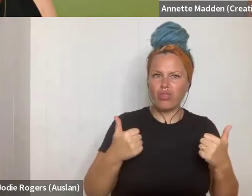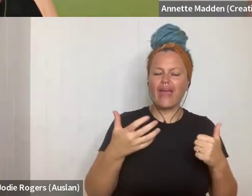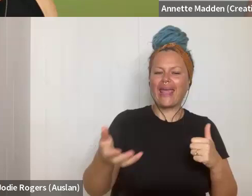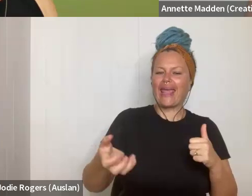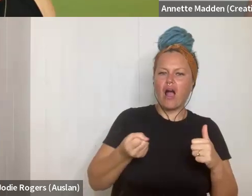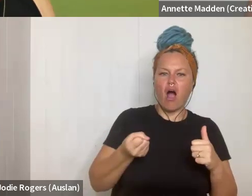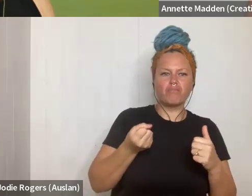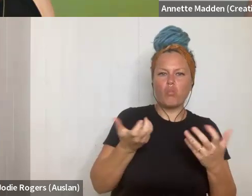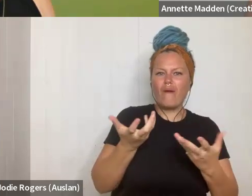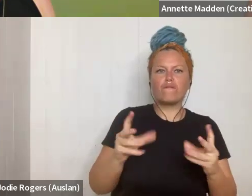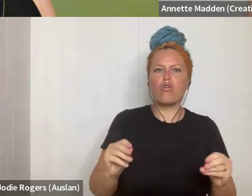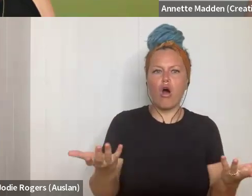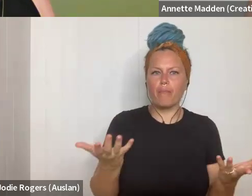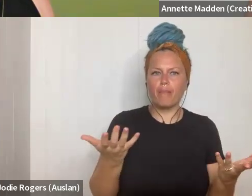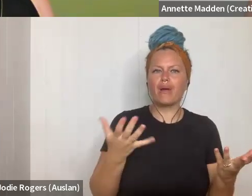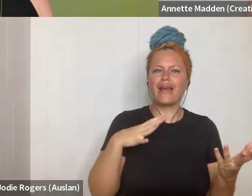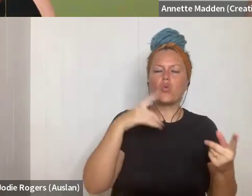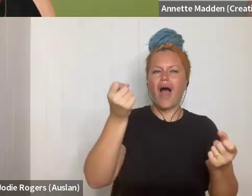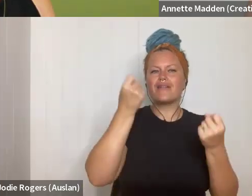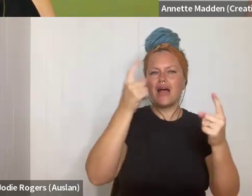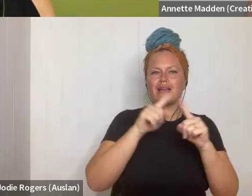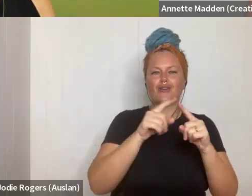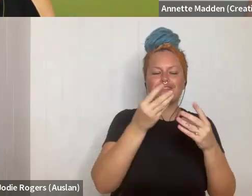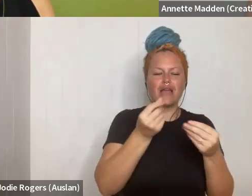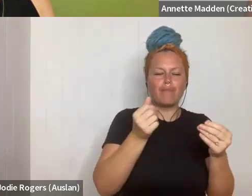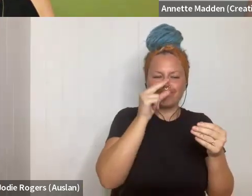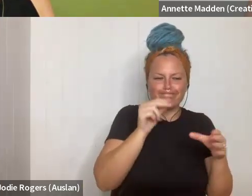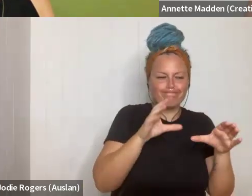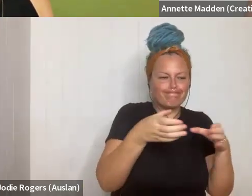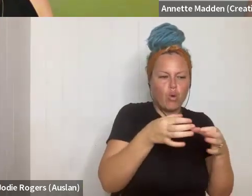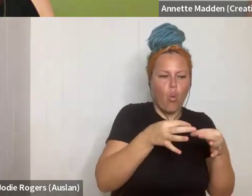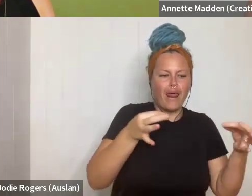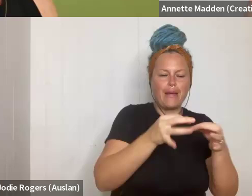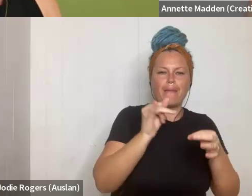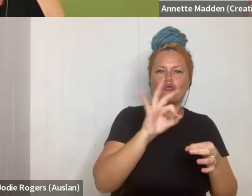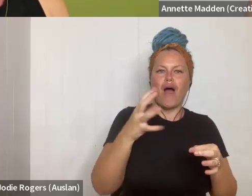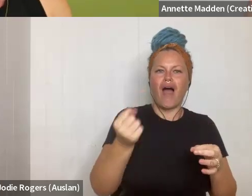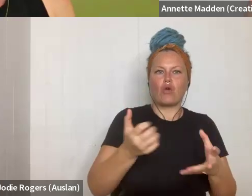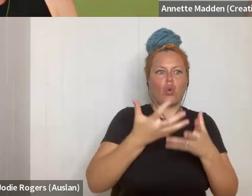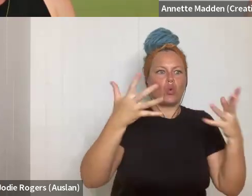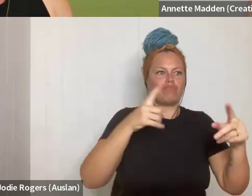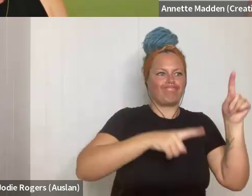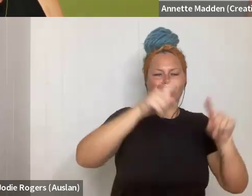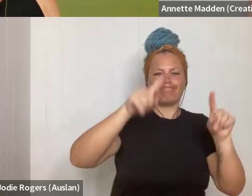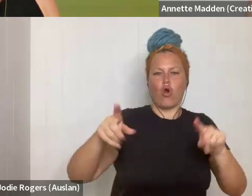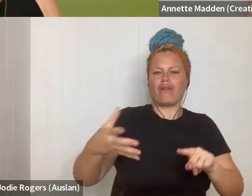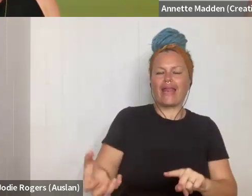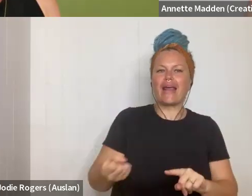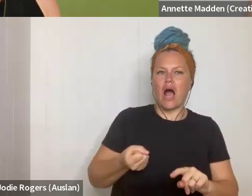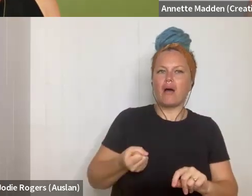really reflects the viability of your application. So some of the things our financial health, income sources, understanding that some